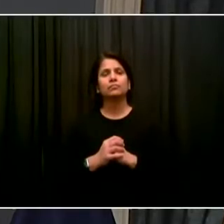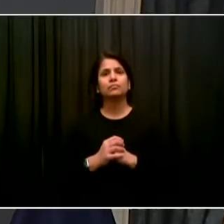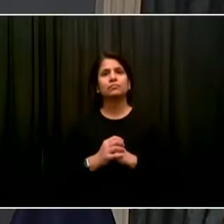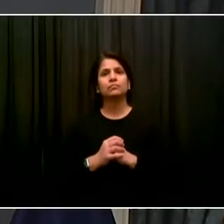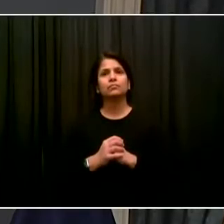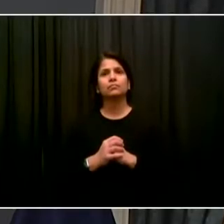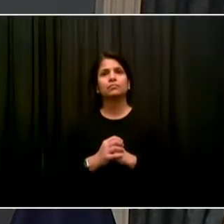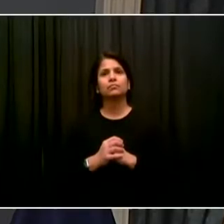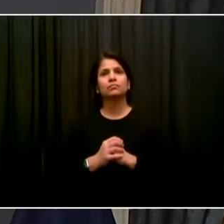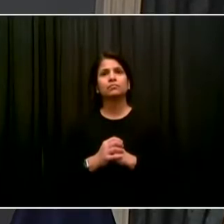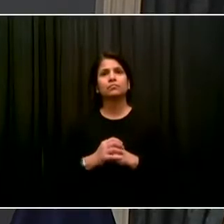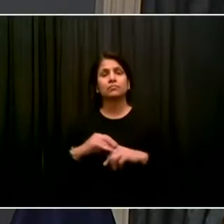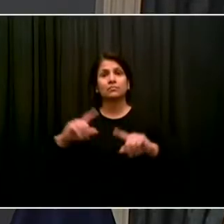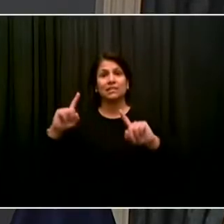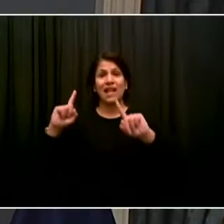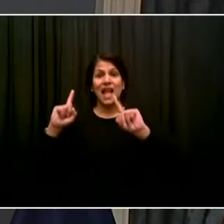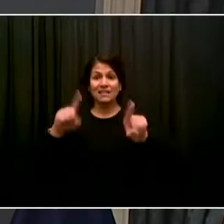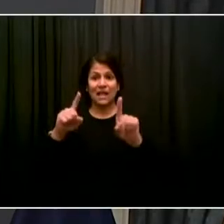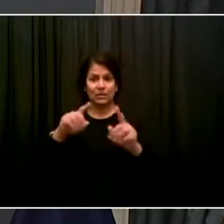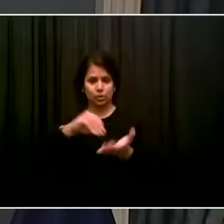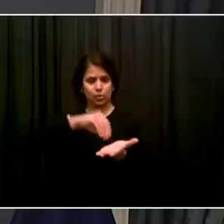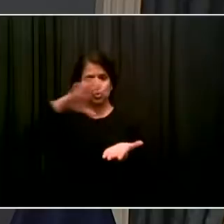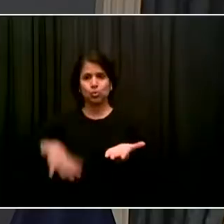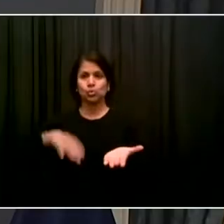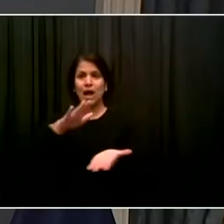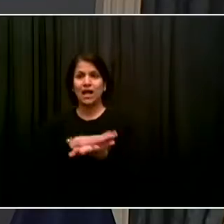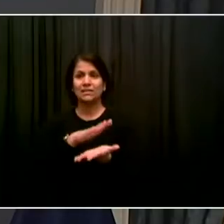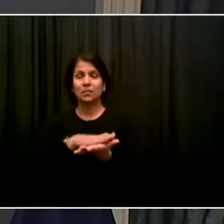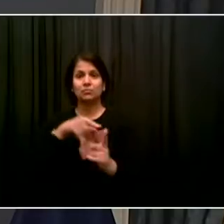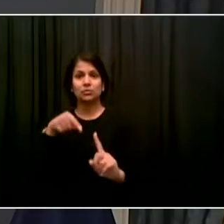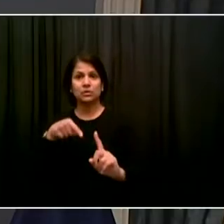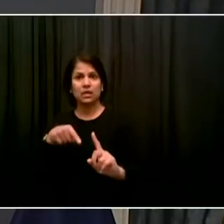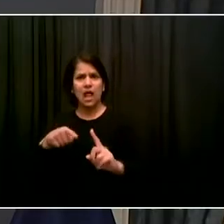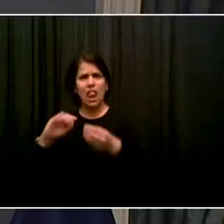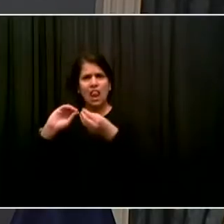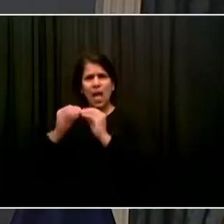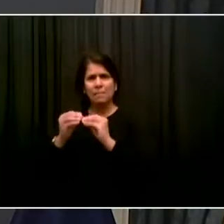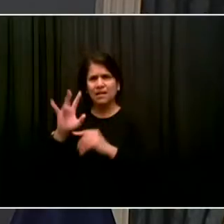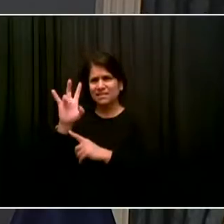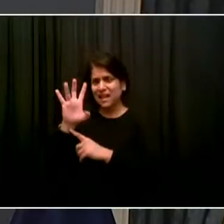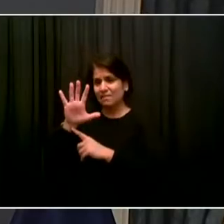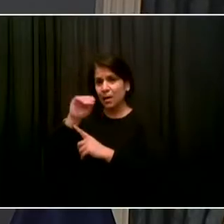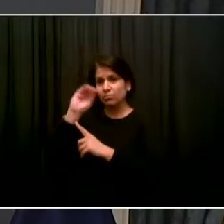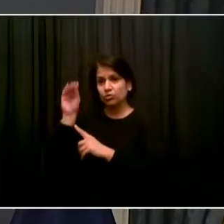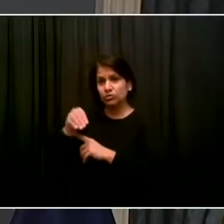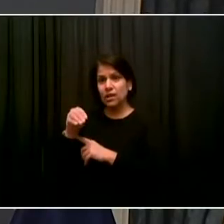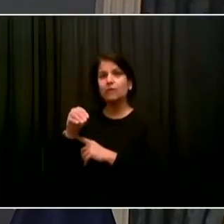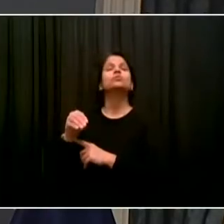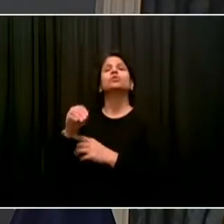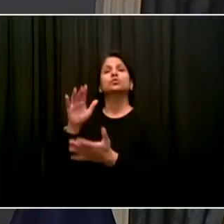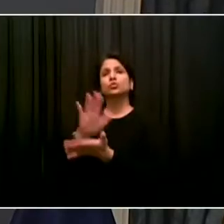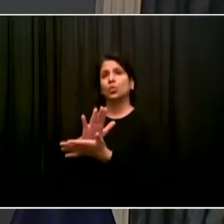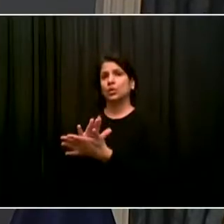Reporter: GOOD MORNING MR. MAYOAR NGD ATHER FOLKS AT CITY